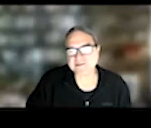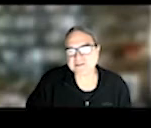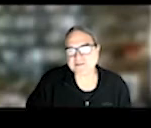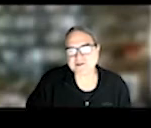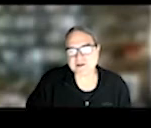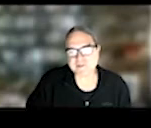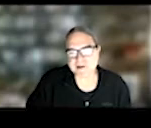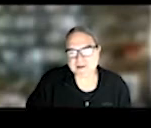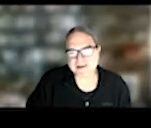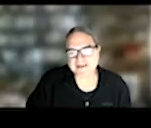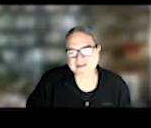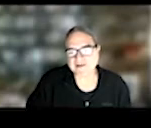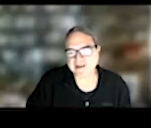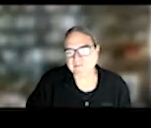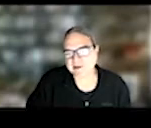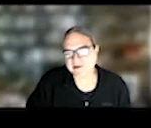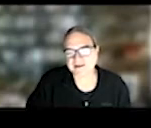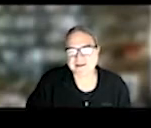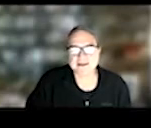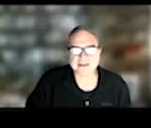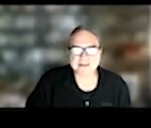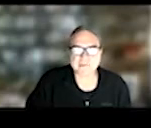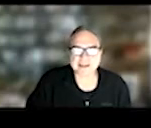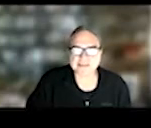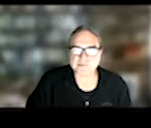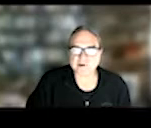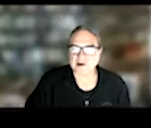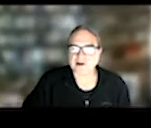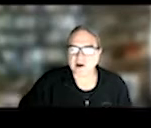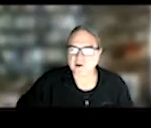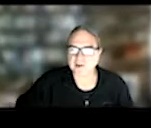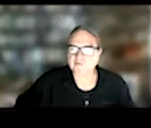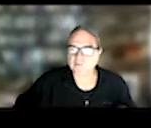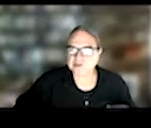which is the better term American Indian or Native American in many ways we're arguing over which